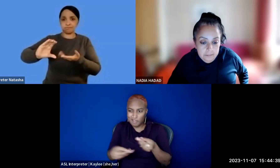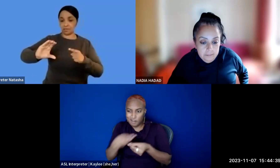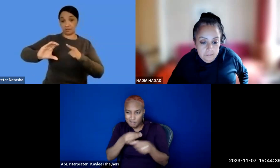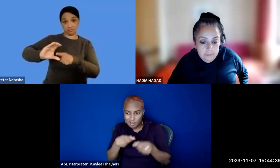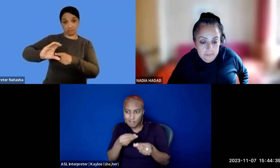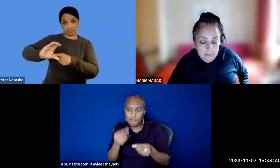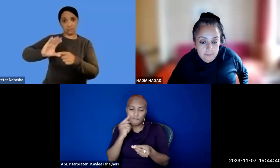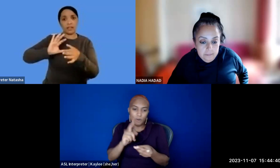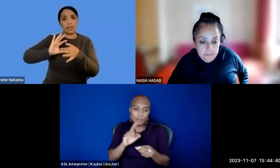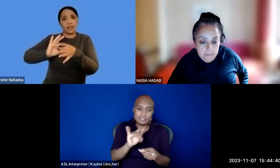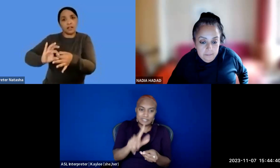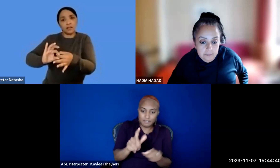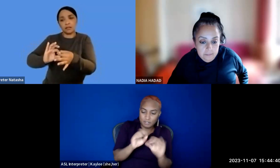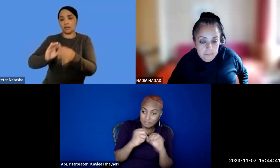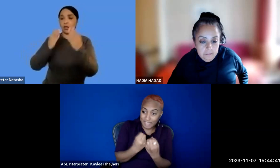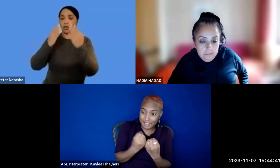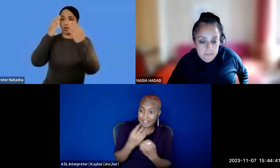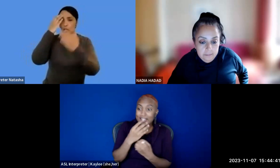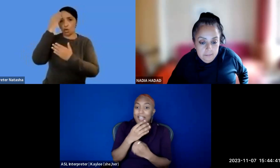and the promotion of human rights.